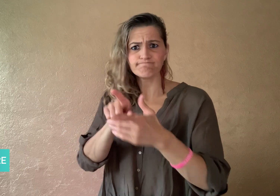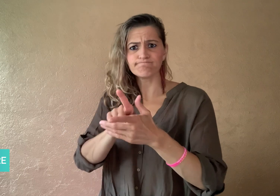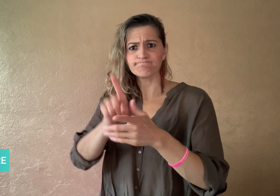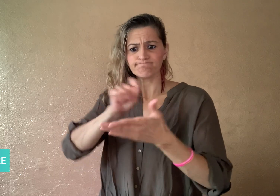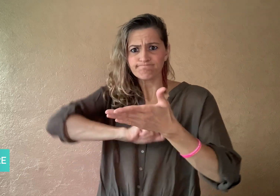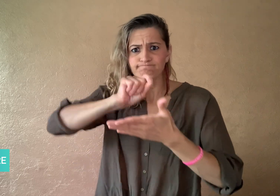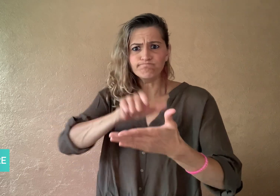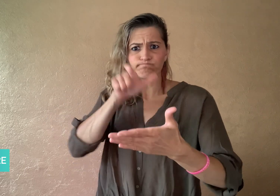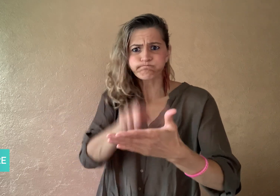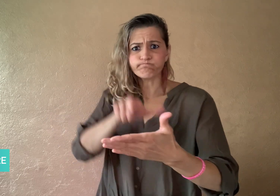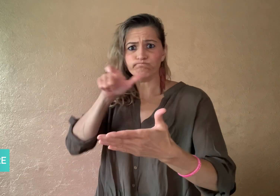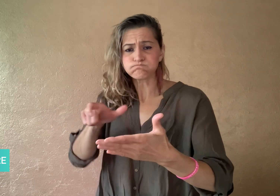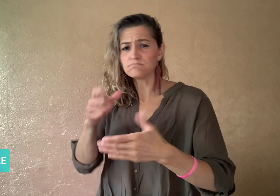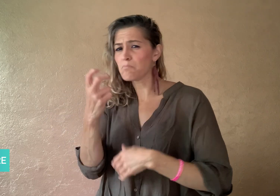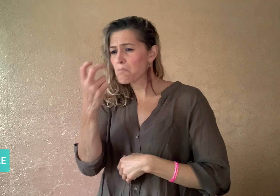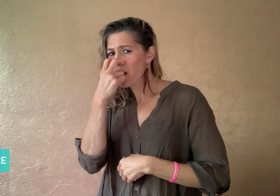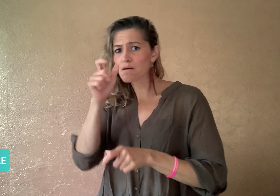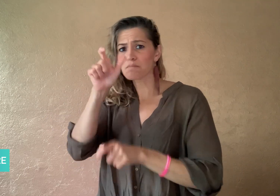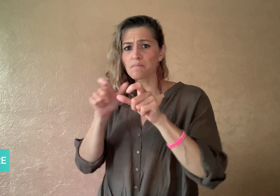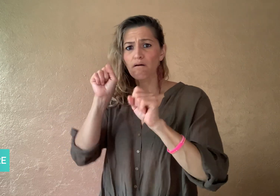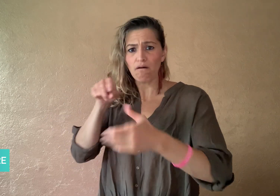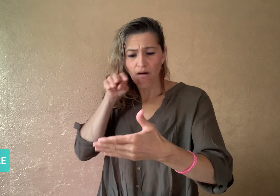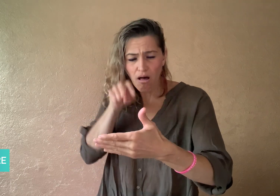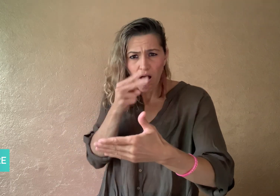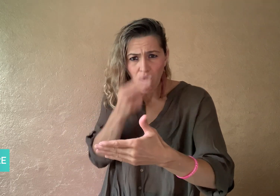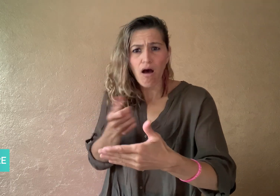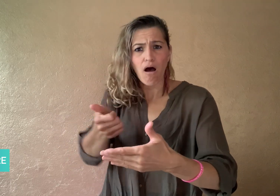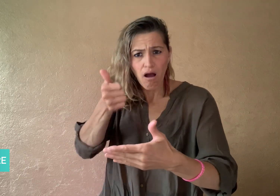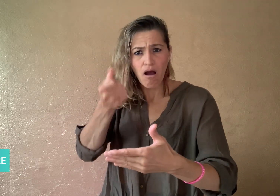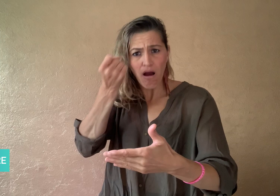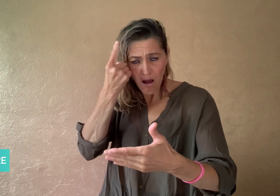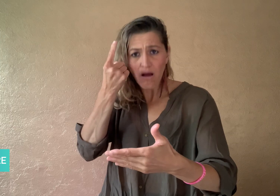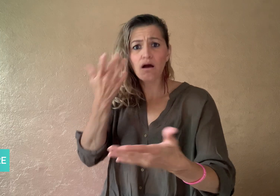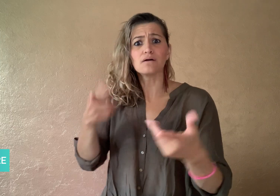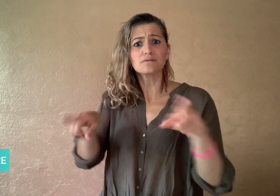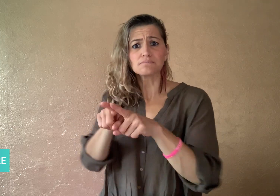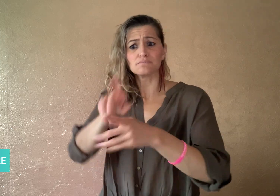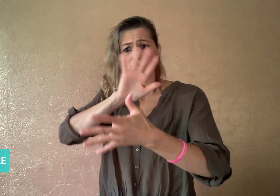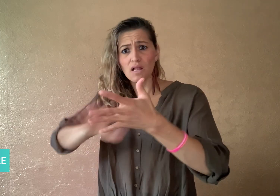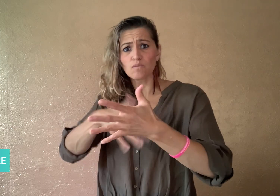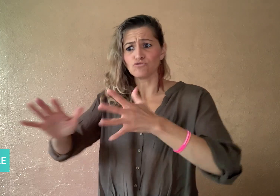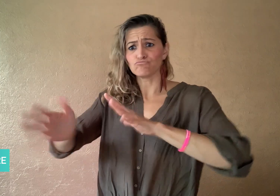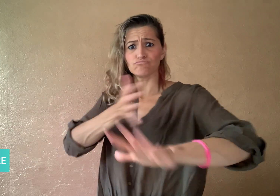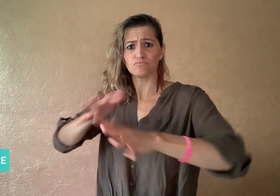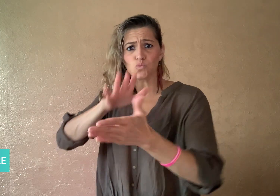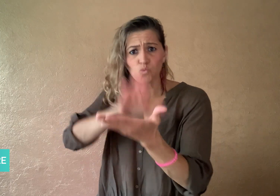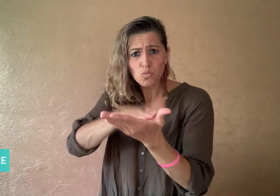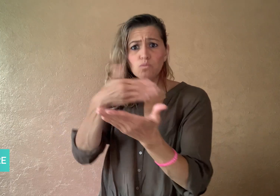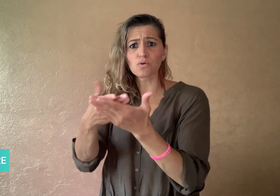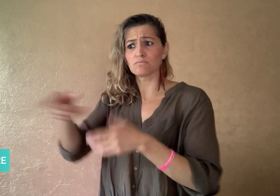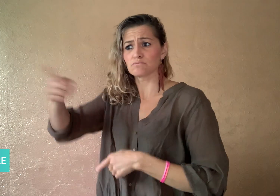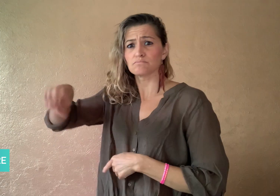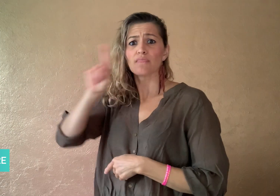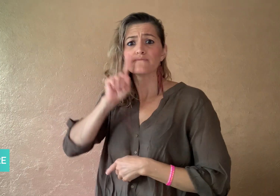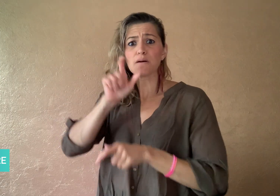bold prints for Blind people and sign language